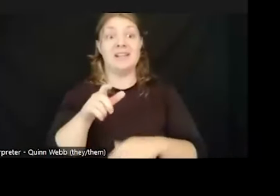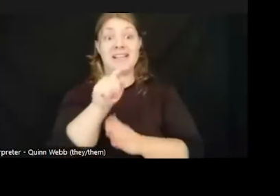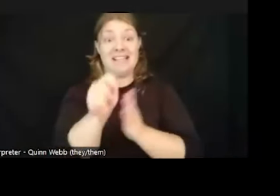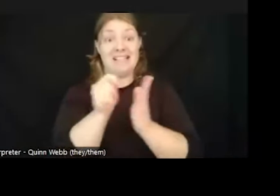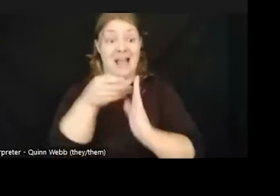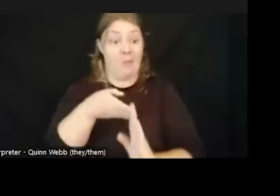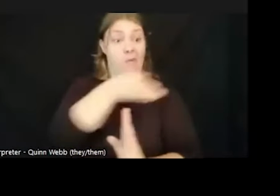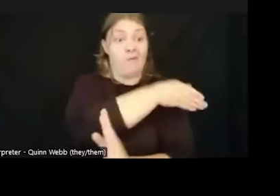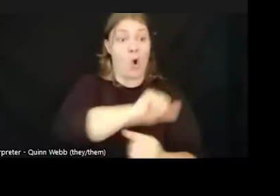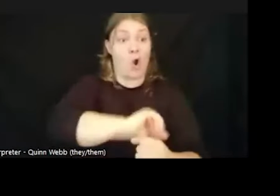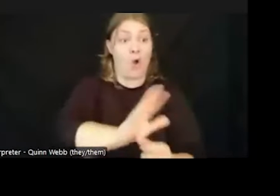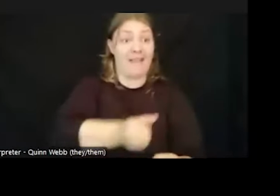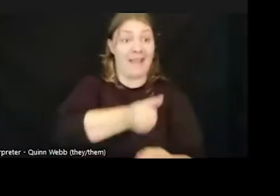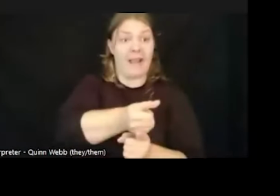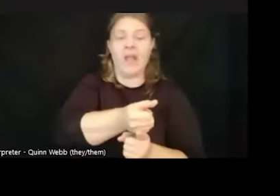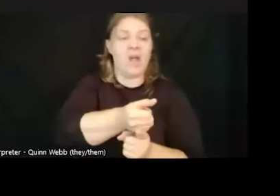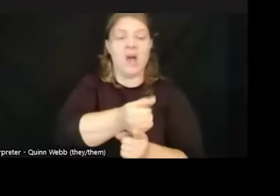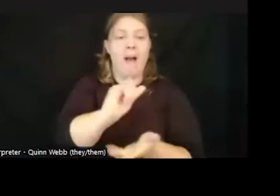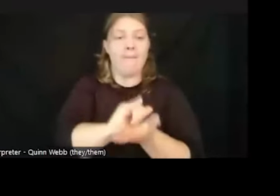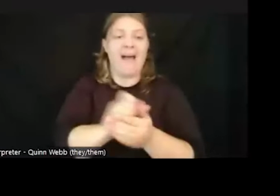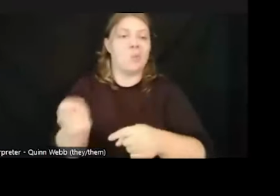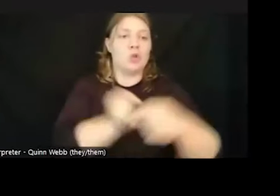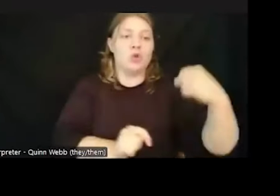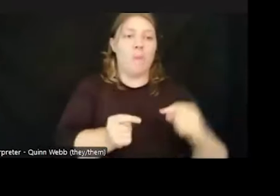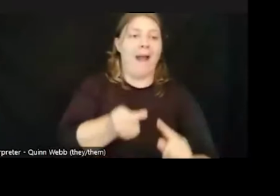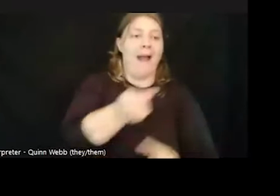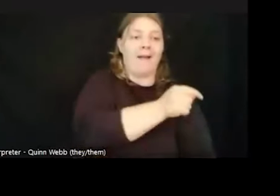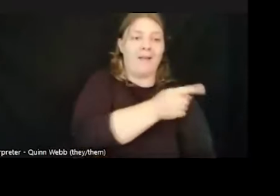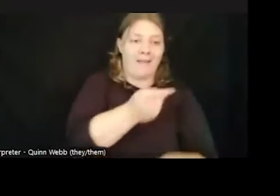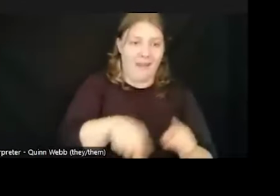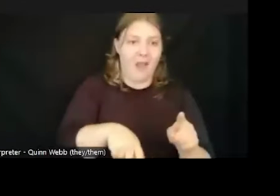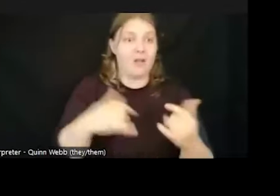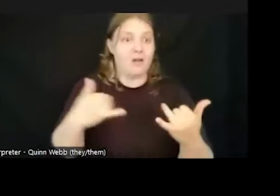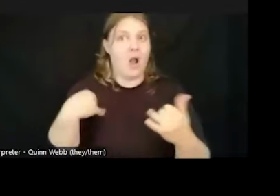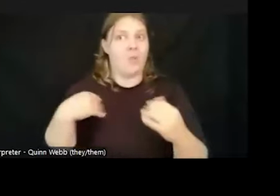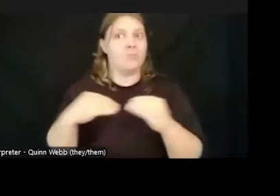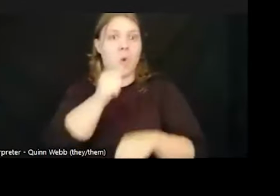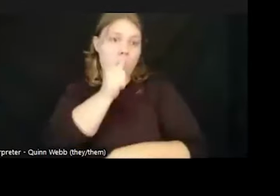that we've been strengthened as a result of it um we persevered and we're continuing to